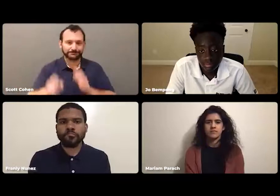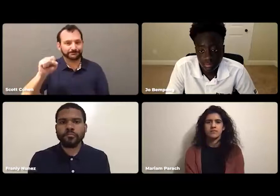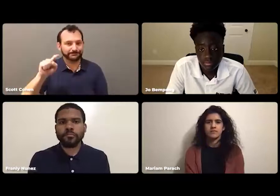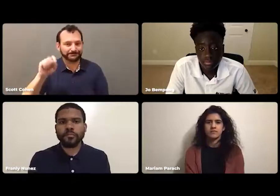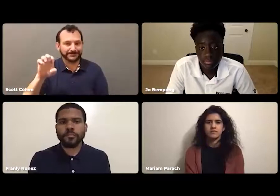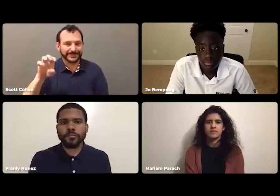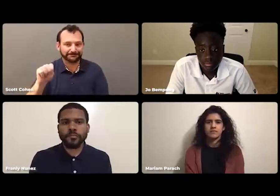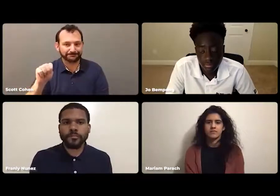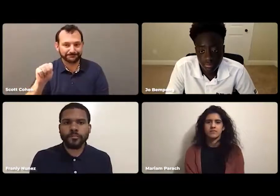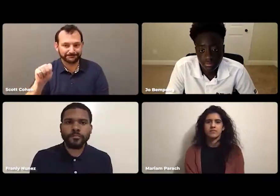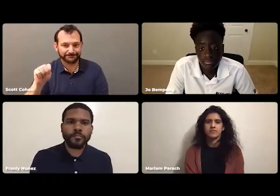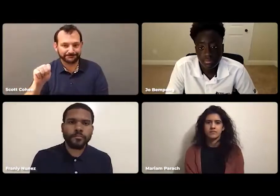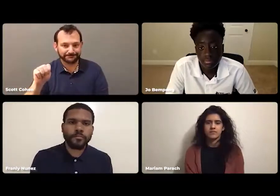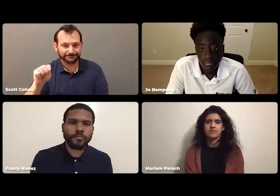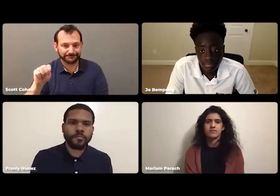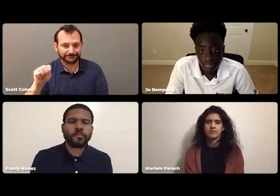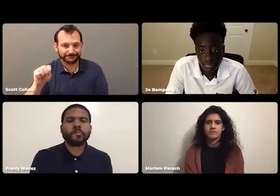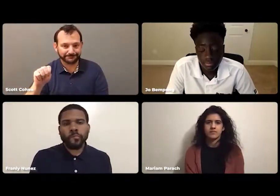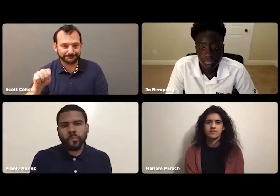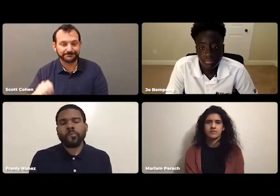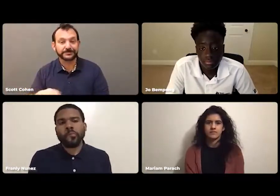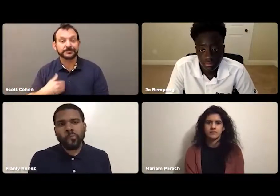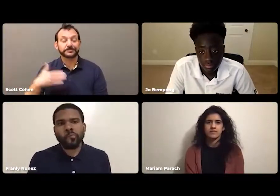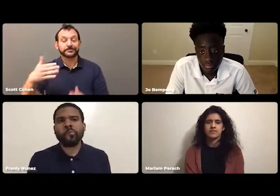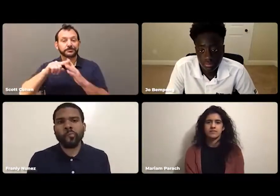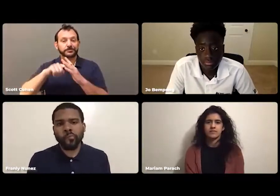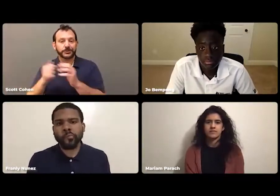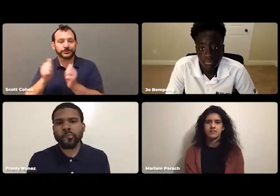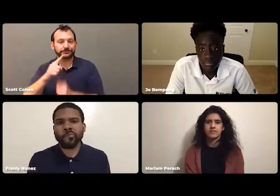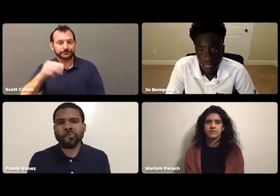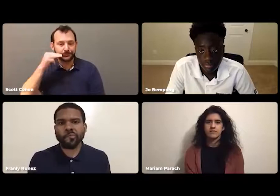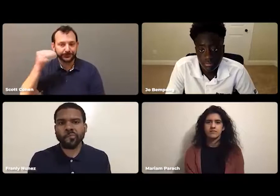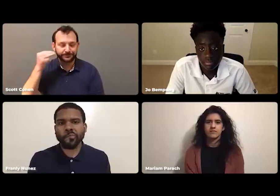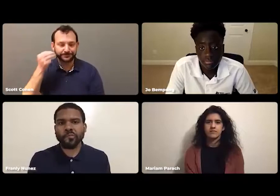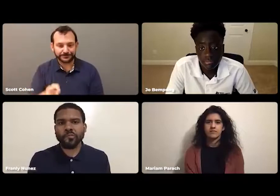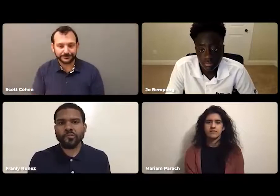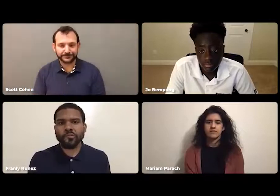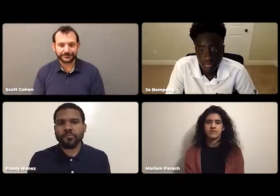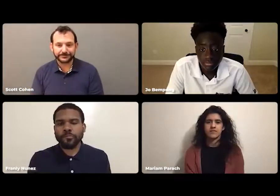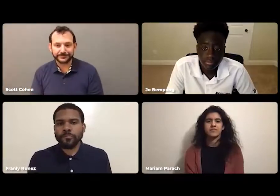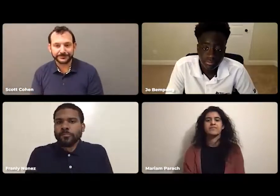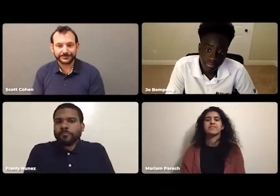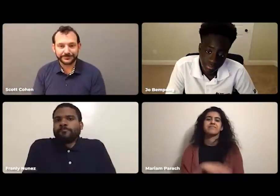working with students of color? We'll start with Mariam.